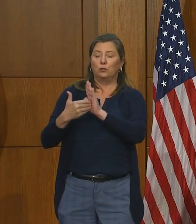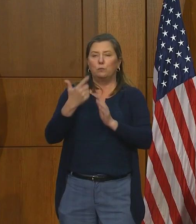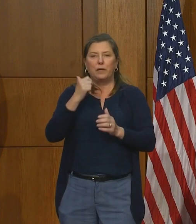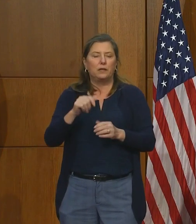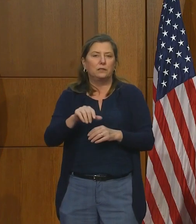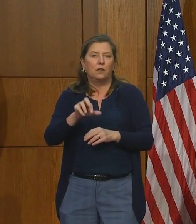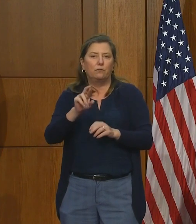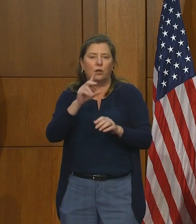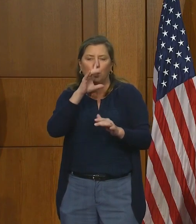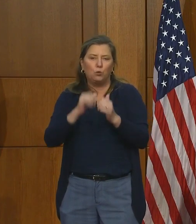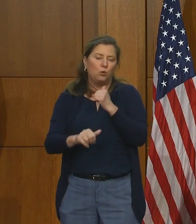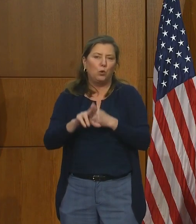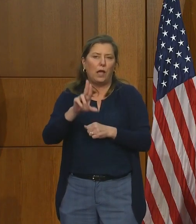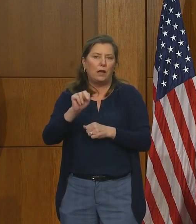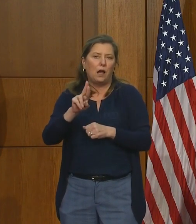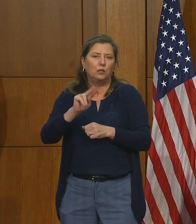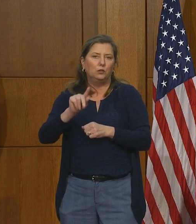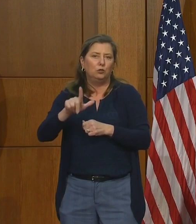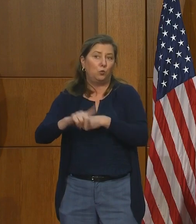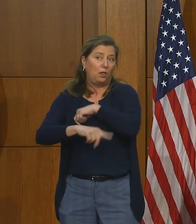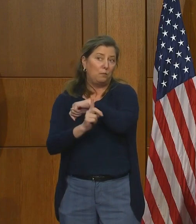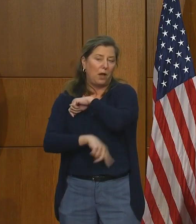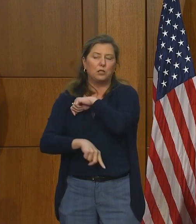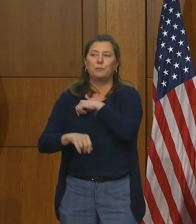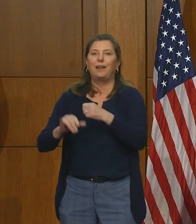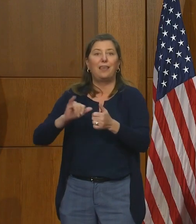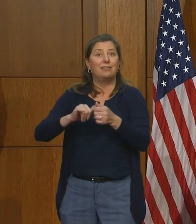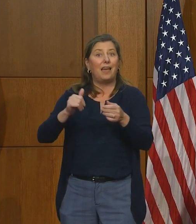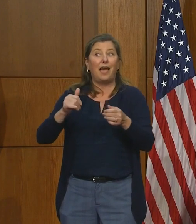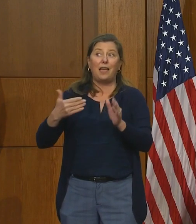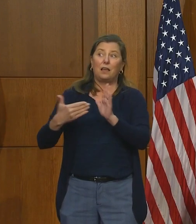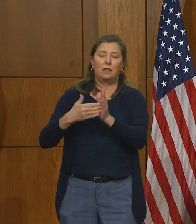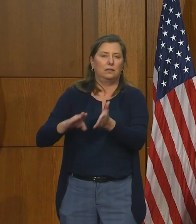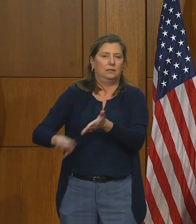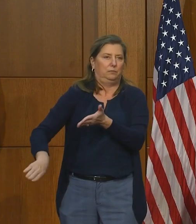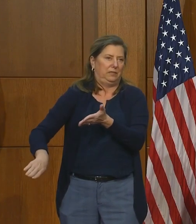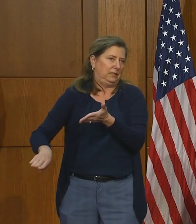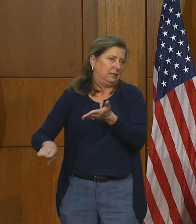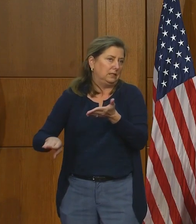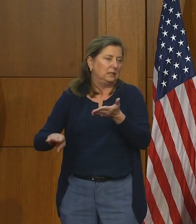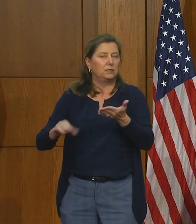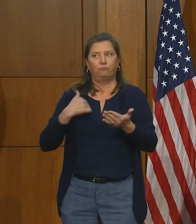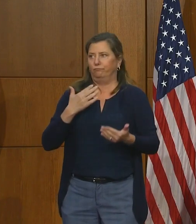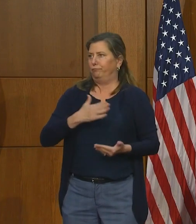US FOR CRUEL AND UNUSUAL PUNISHMENT HAS BEEN DISPATCHED.